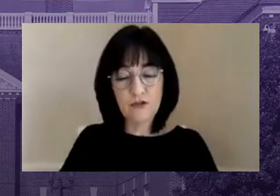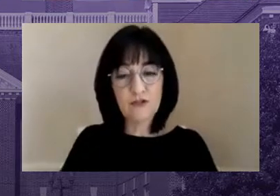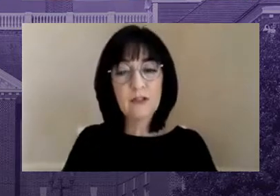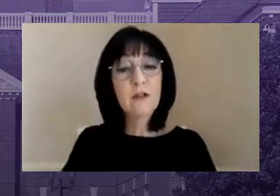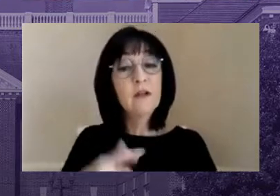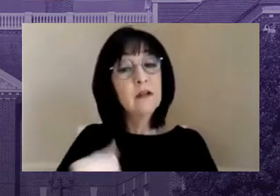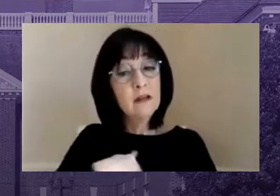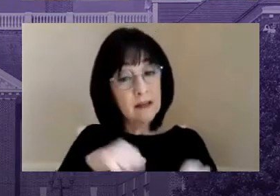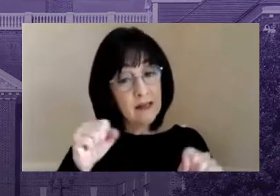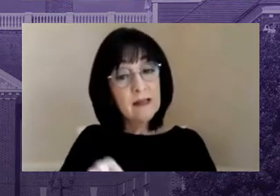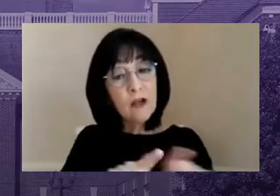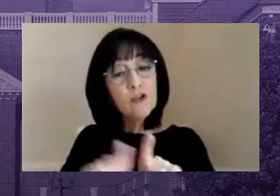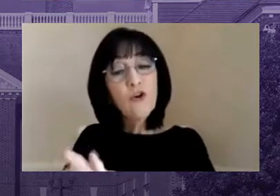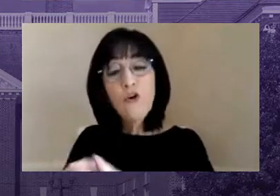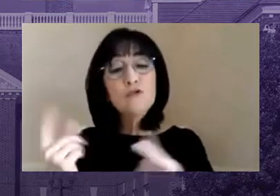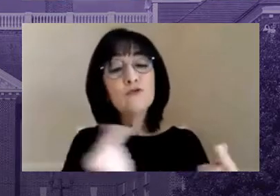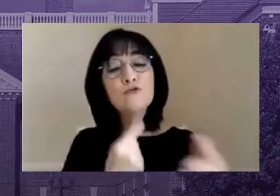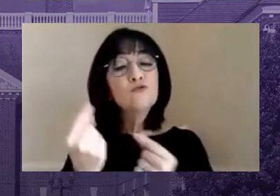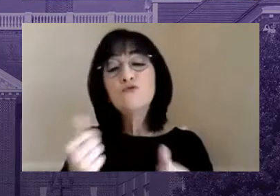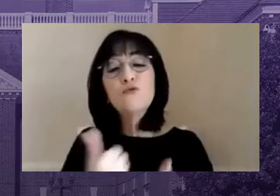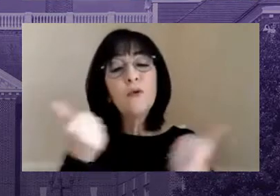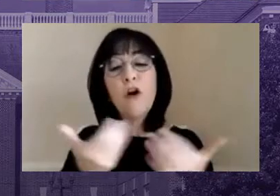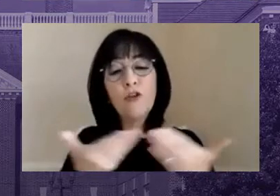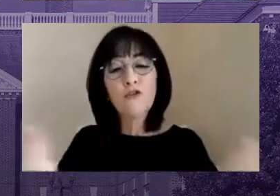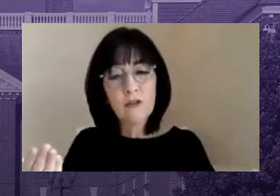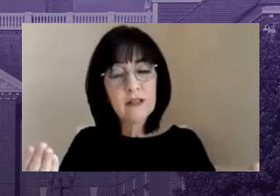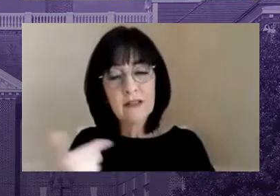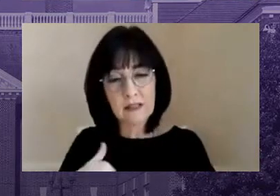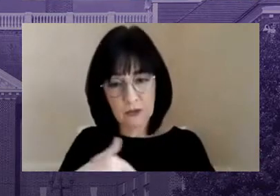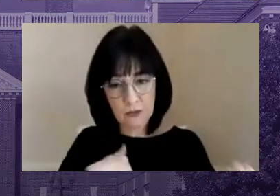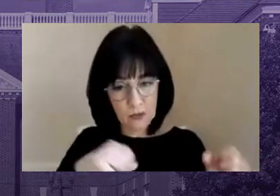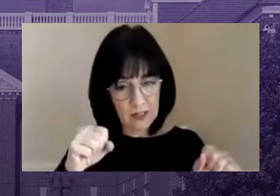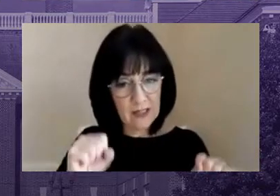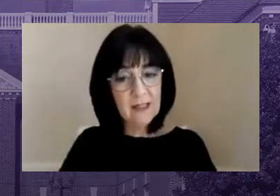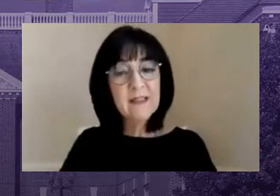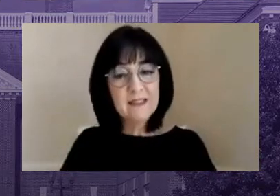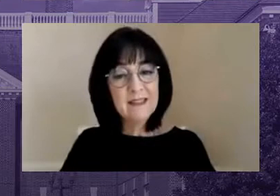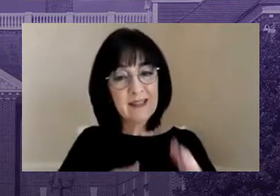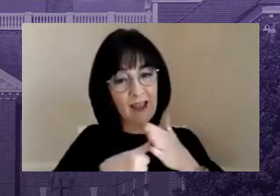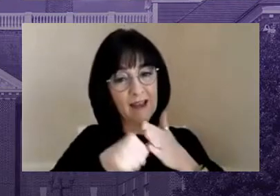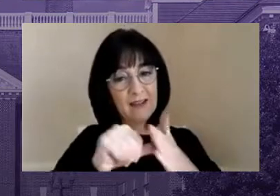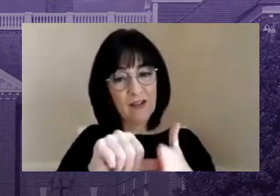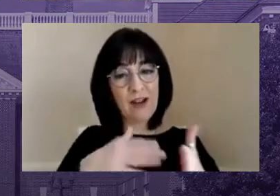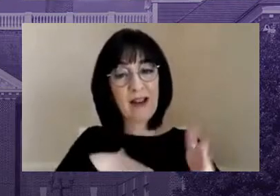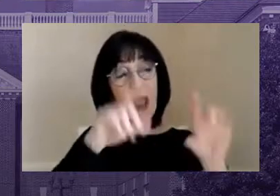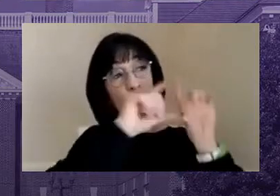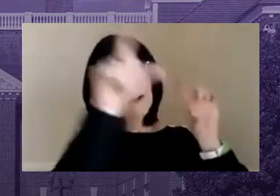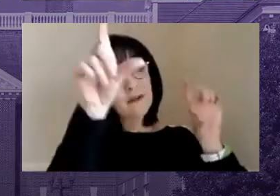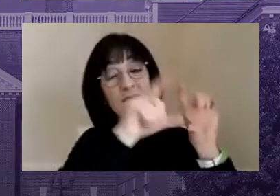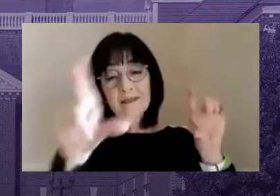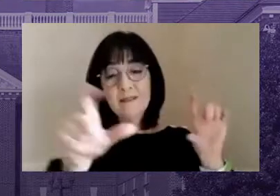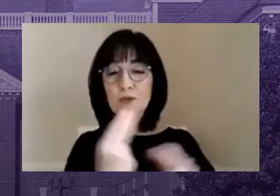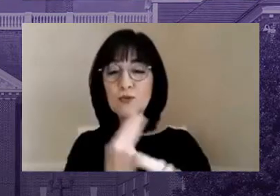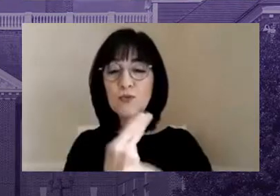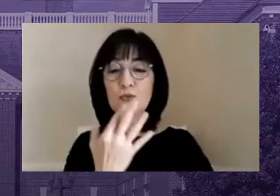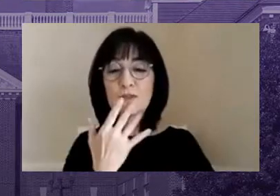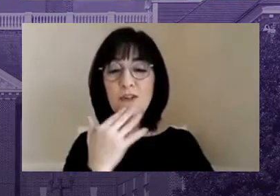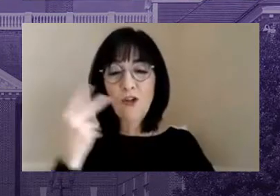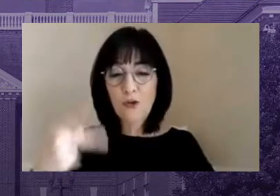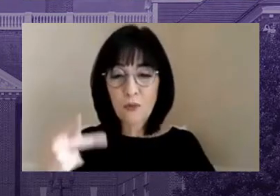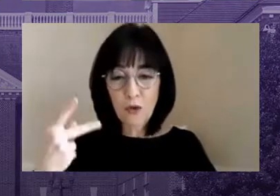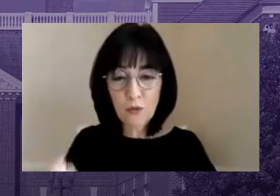do other things from highlighting our marquees in purple if we can, and honoring the military month,